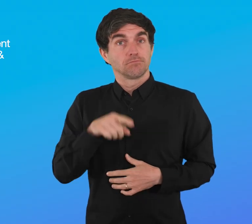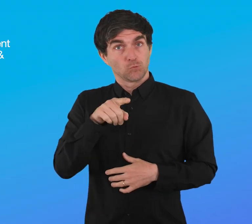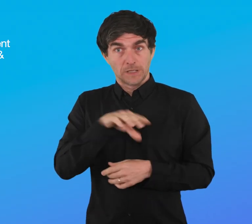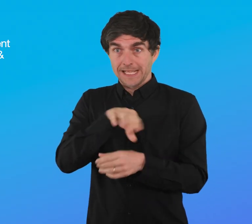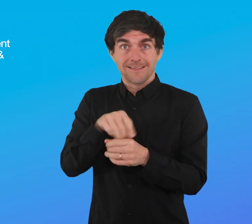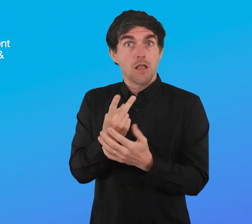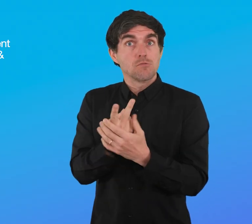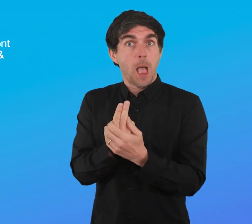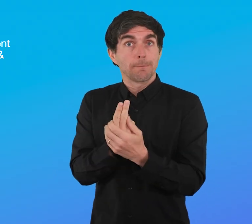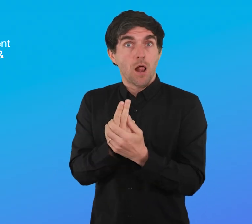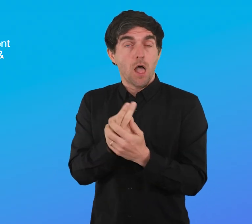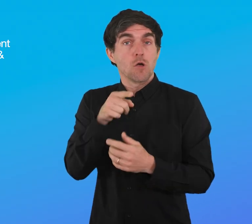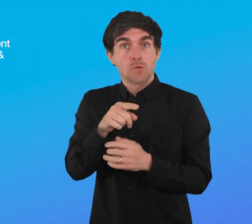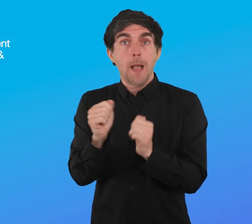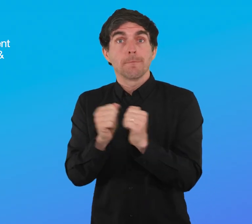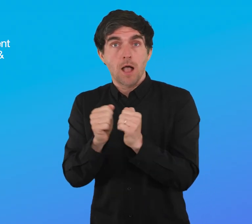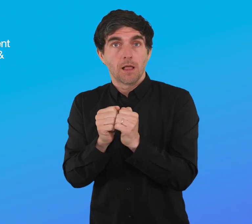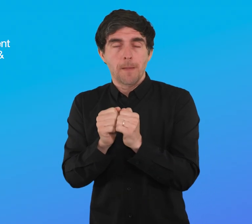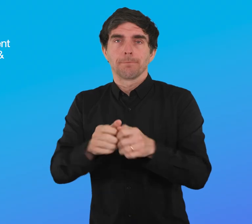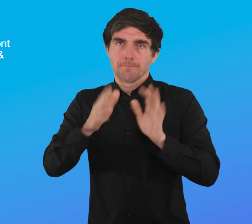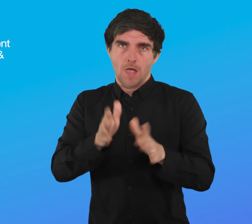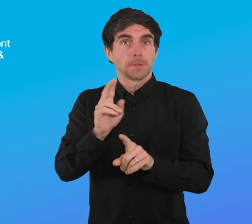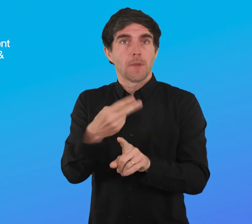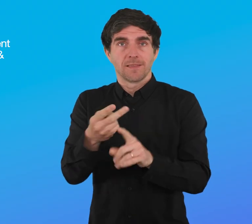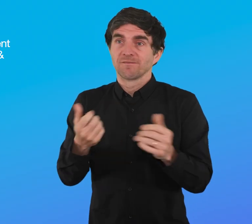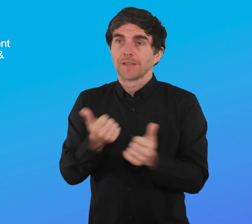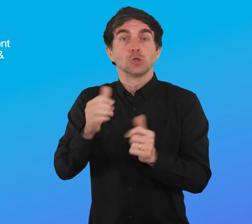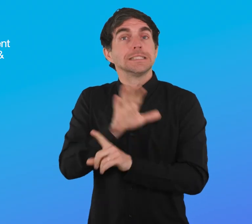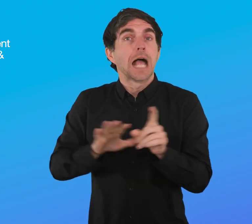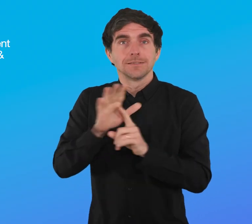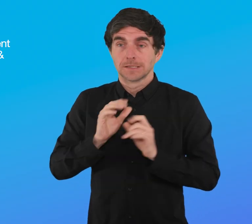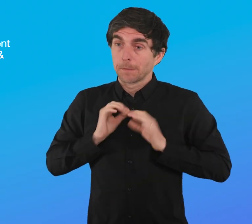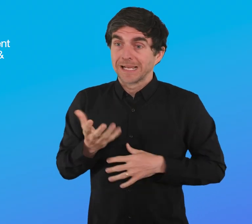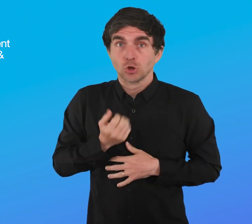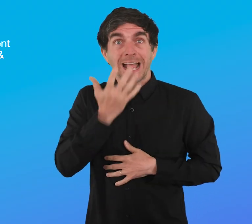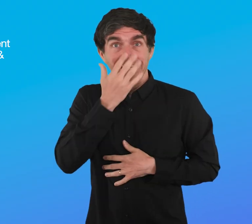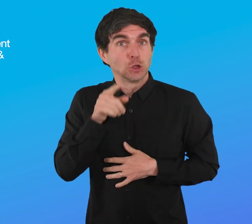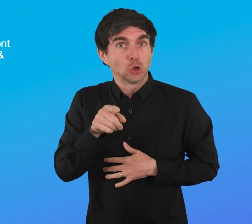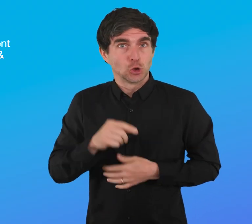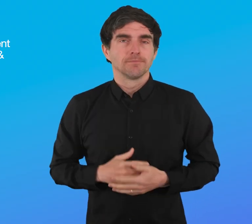If you are in a couple, you and your partner must have both reached State Pension age.